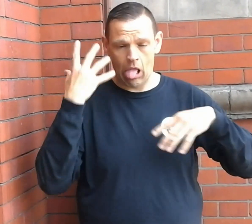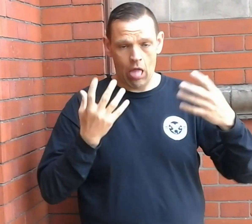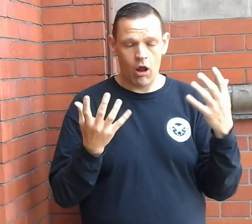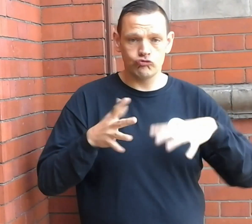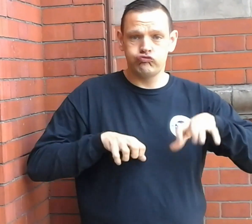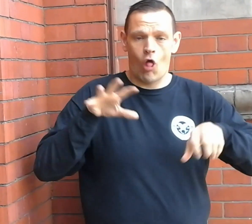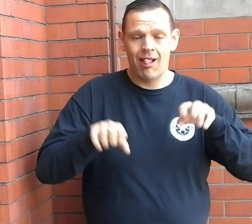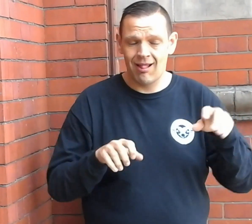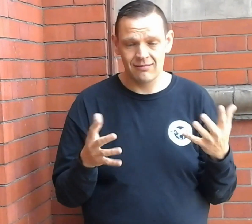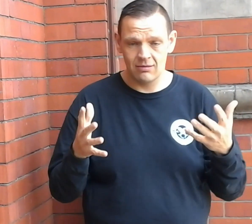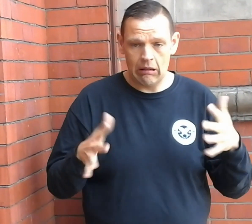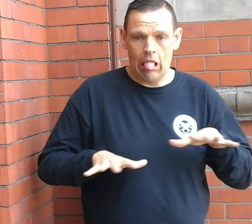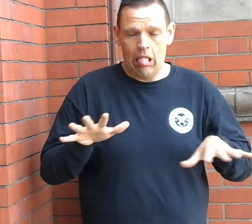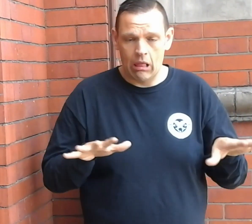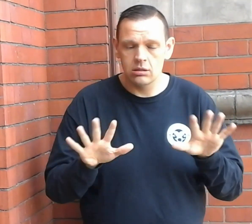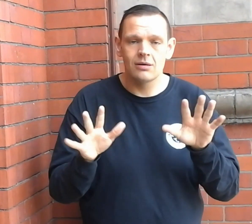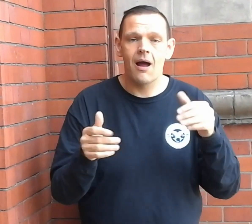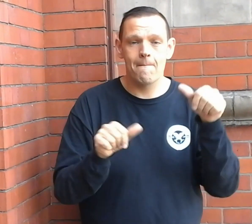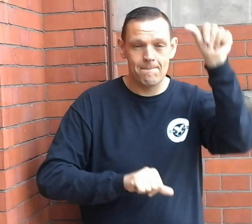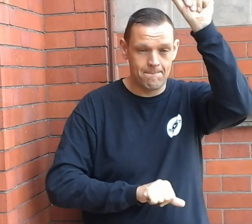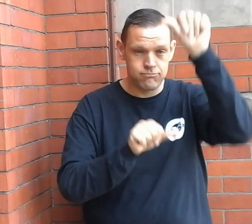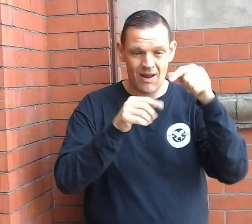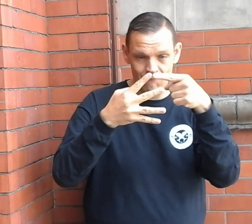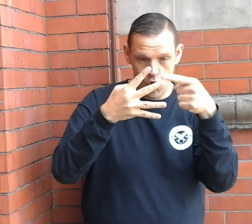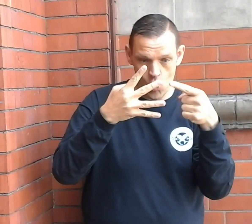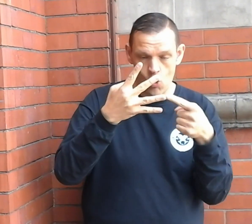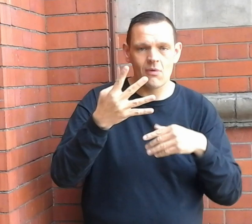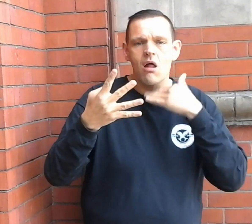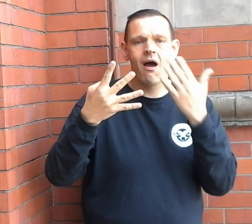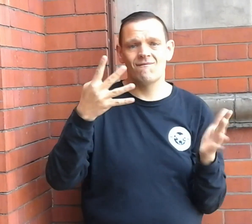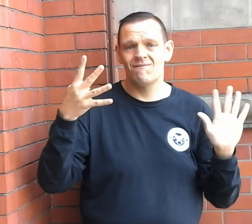jargon because that provides confusion so a very brief for statement letter is